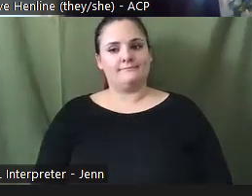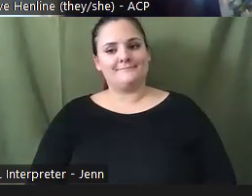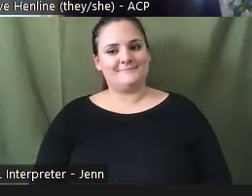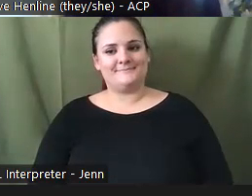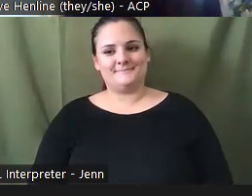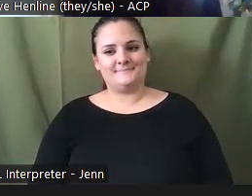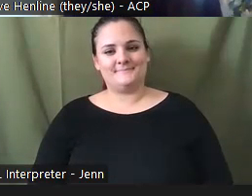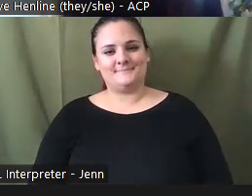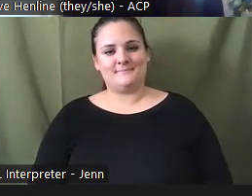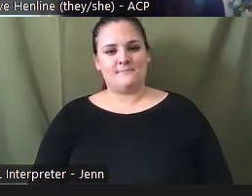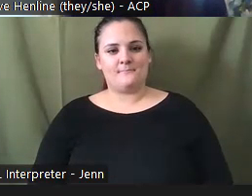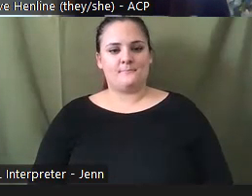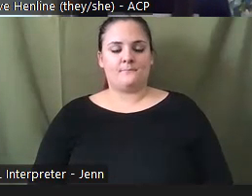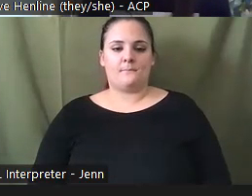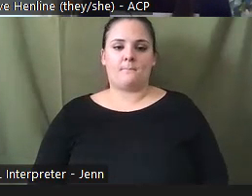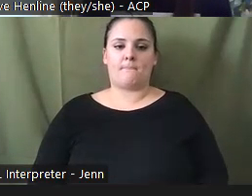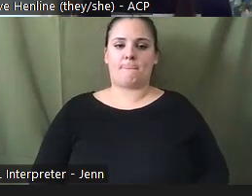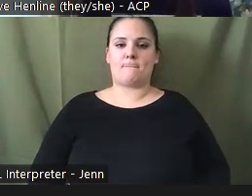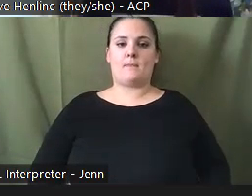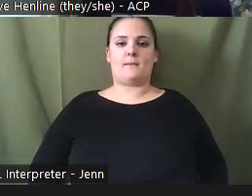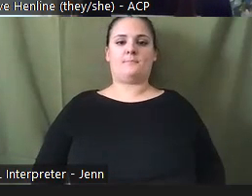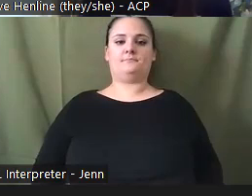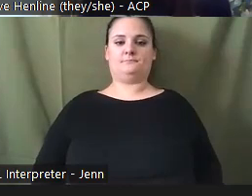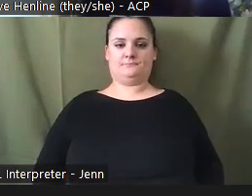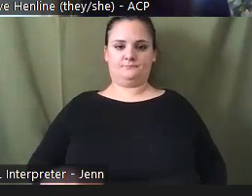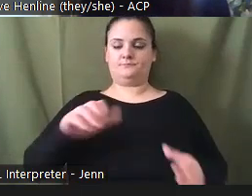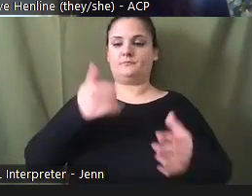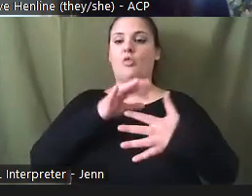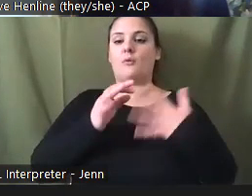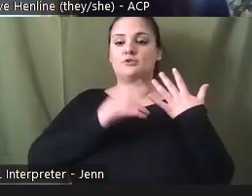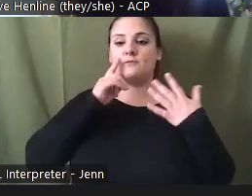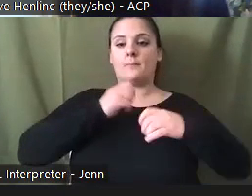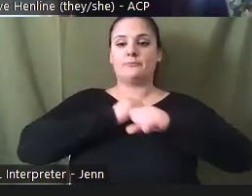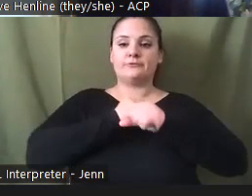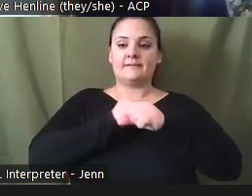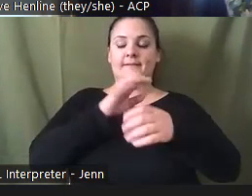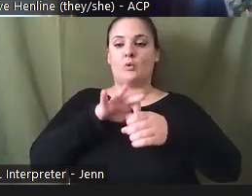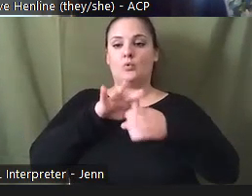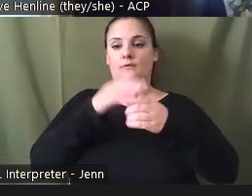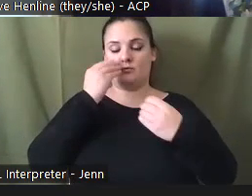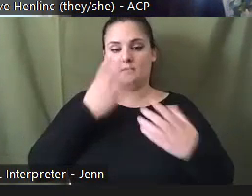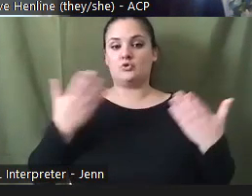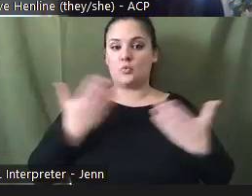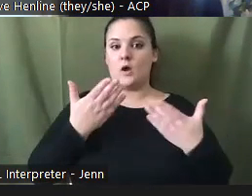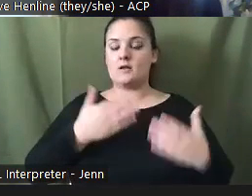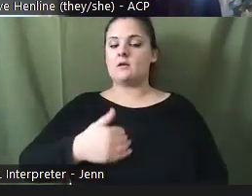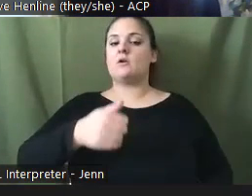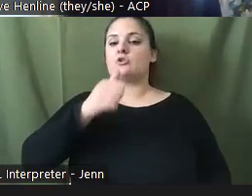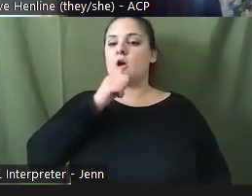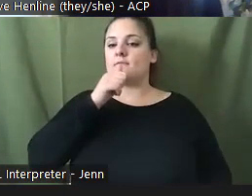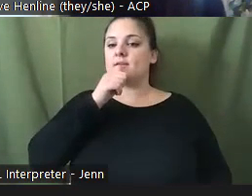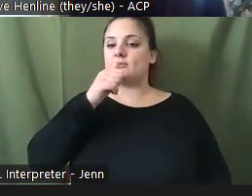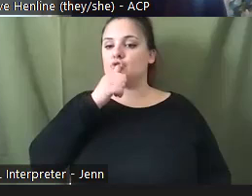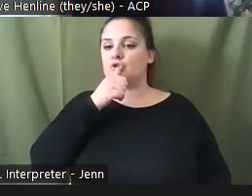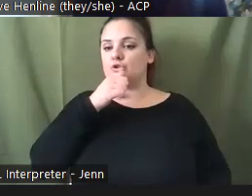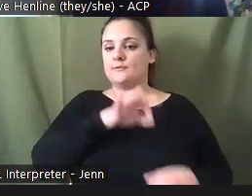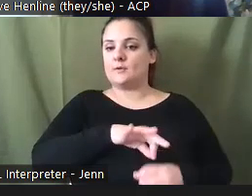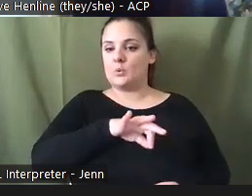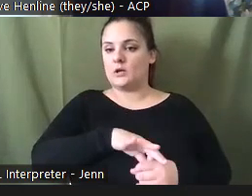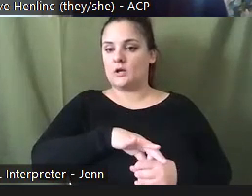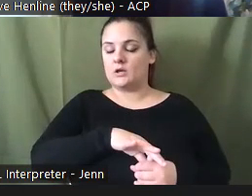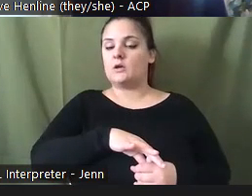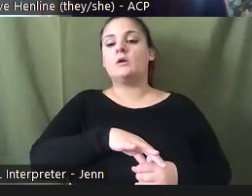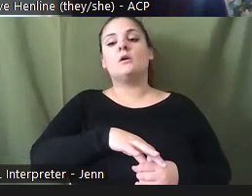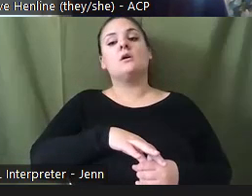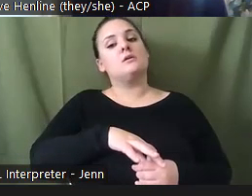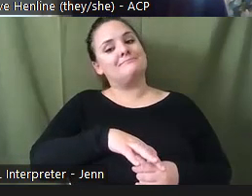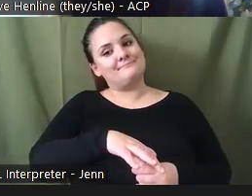Another option for protecting voter information is confidential voting. This is not something for,